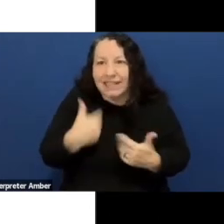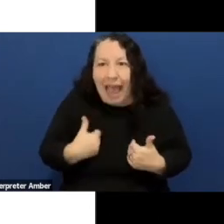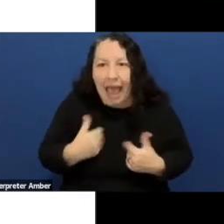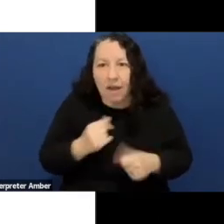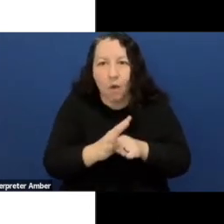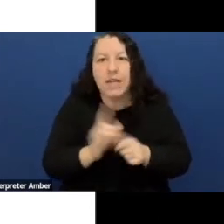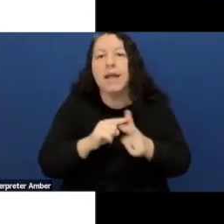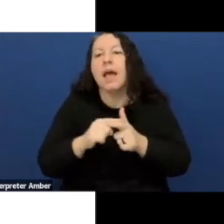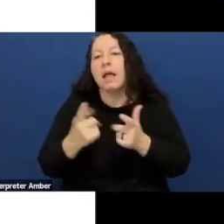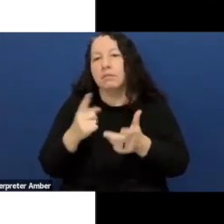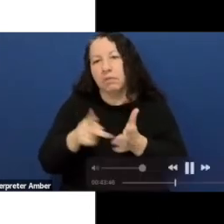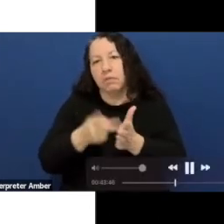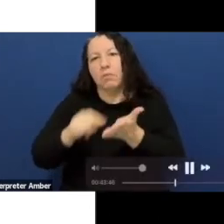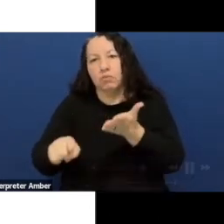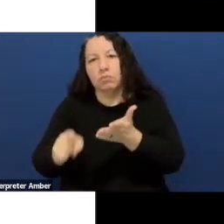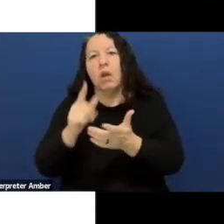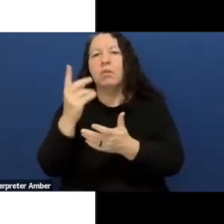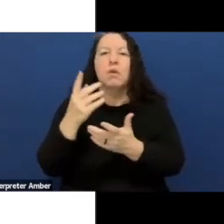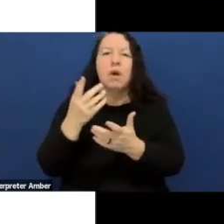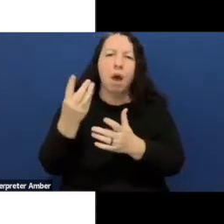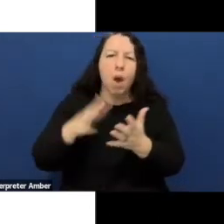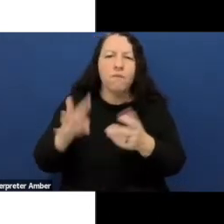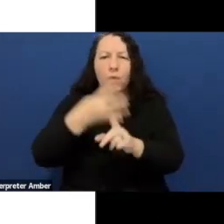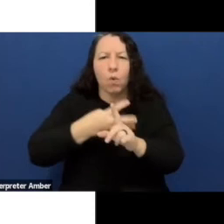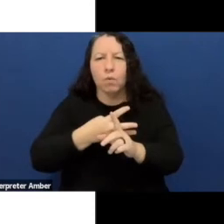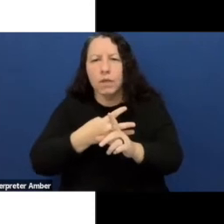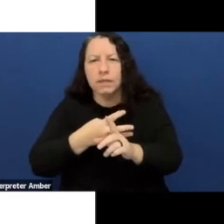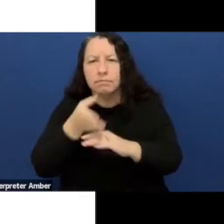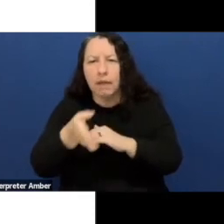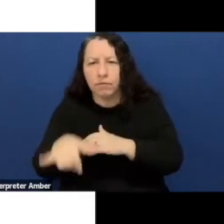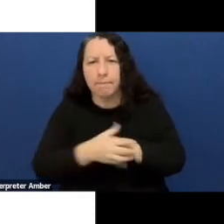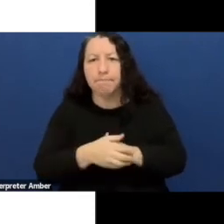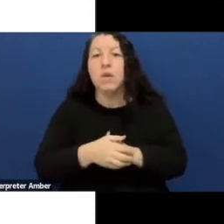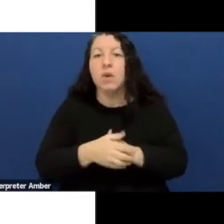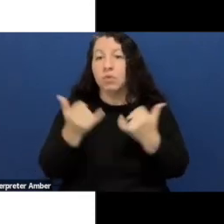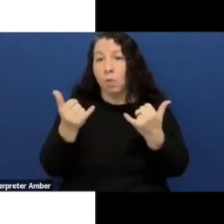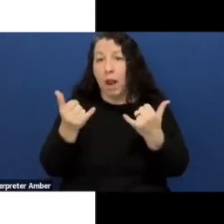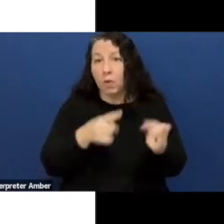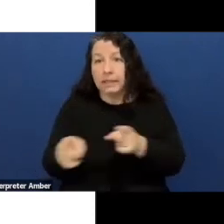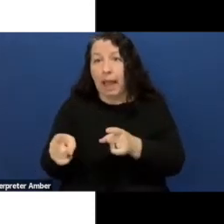and without HIV who get COVID, within four weeks of having had COVID. And then there's